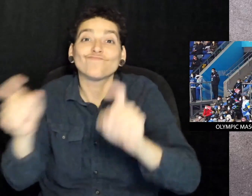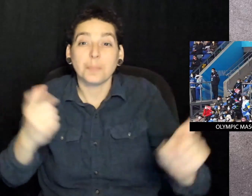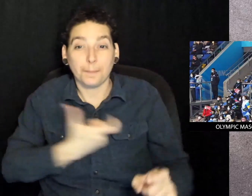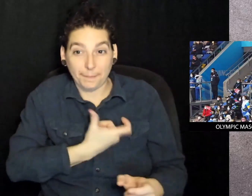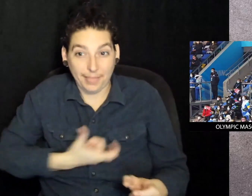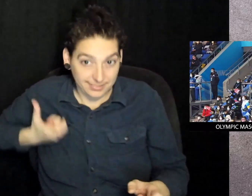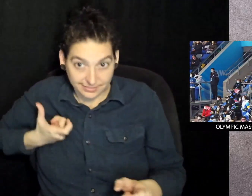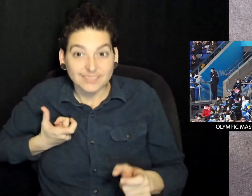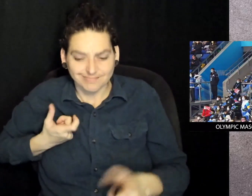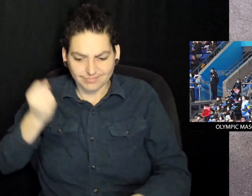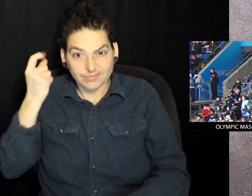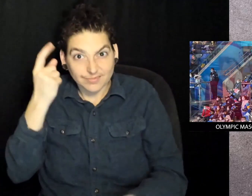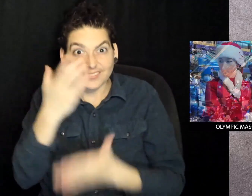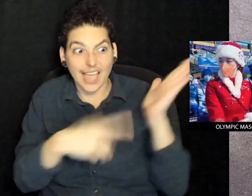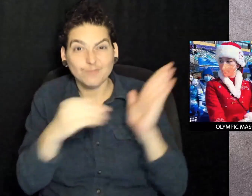while stuffed BDD's are given to medalists